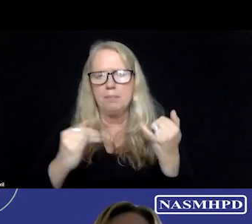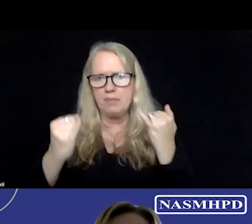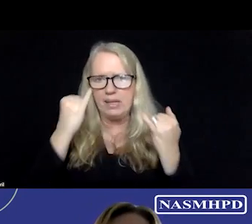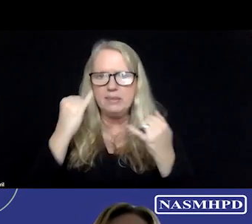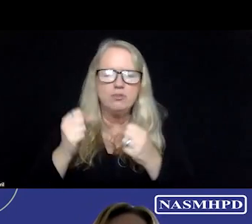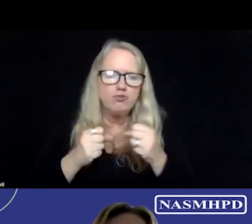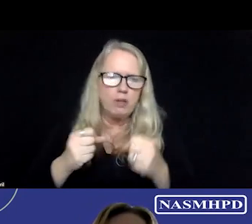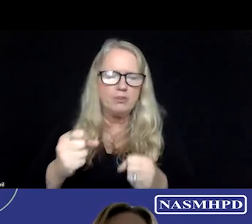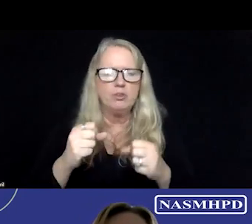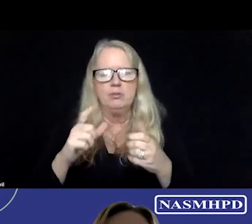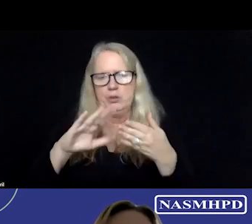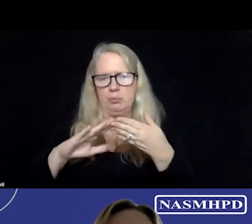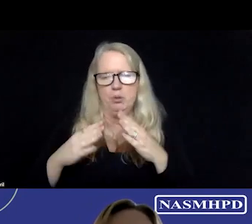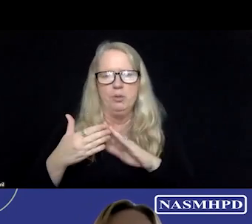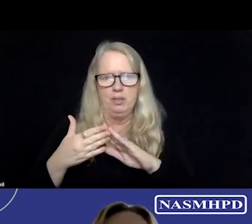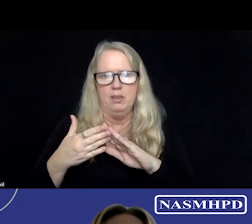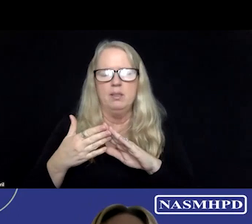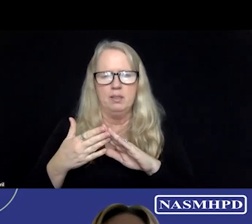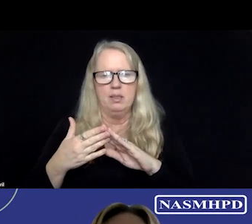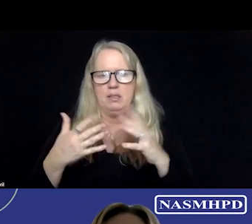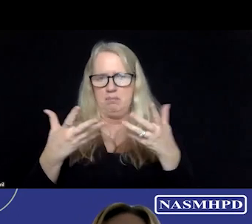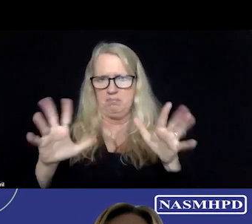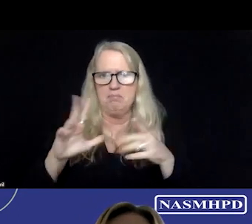COMMUNITIES HAVE IMPLEMENTED.